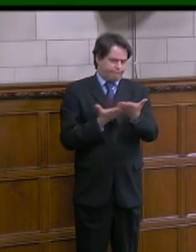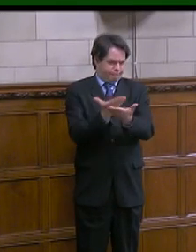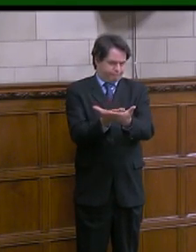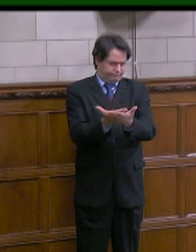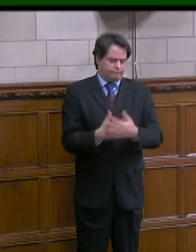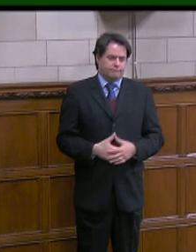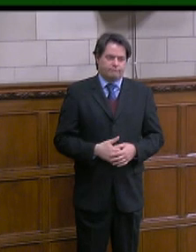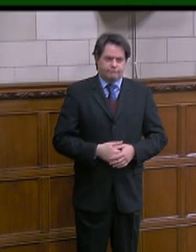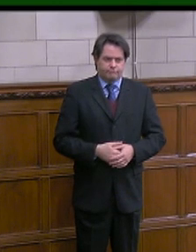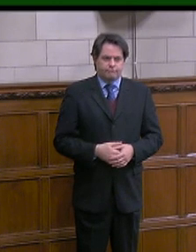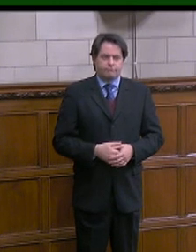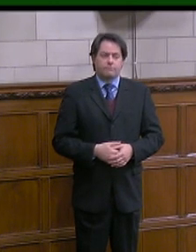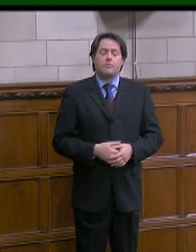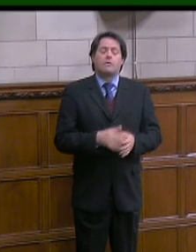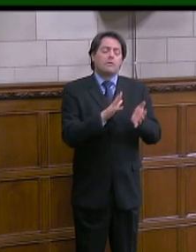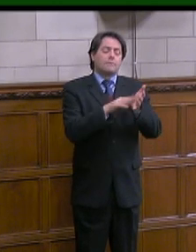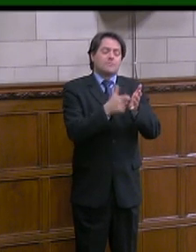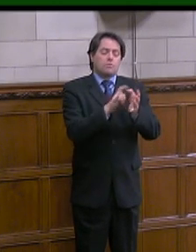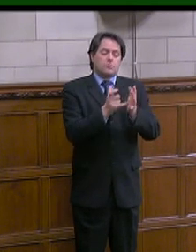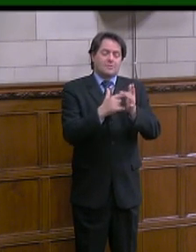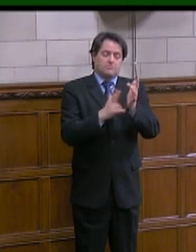It is an honour to serve under your chairmanship, Mr Austin.